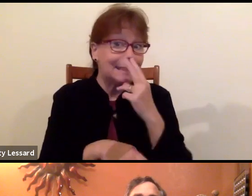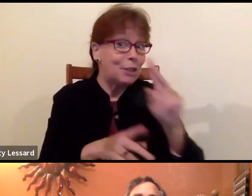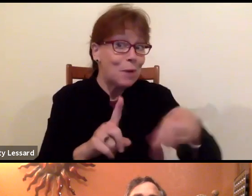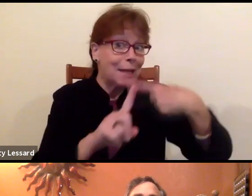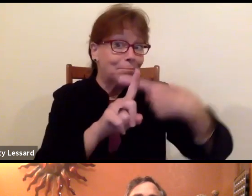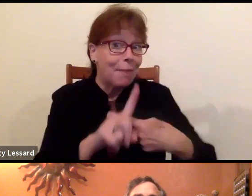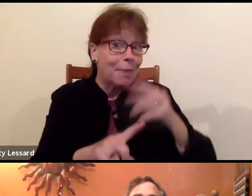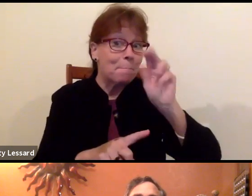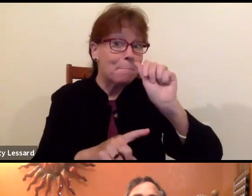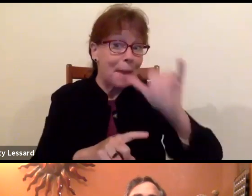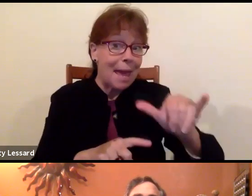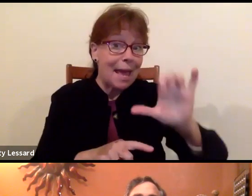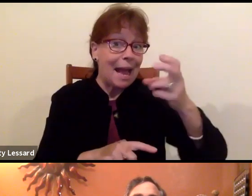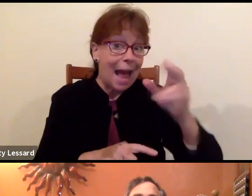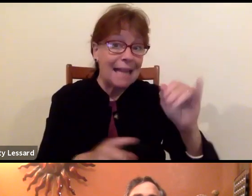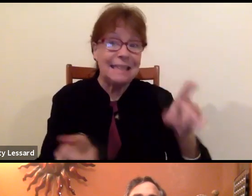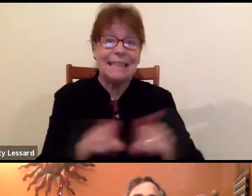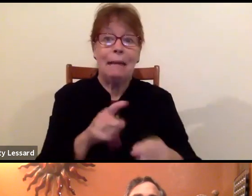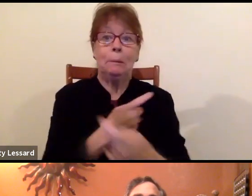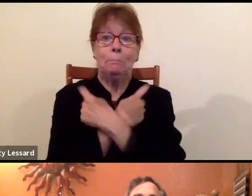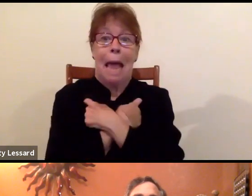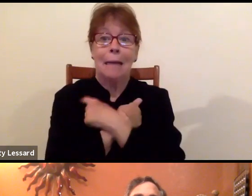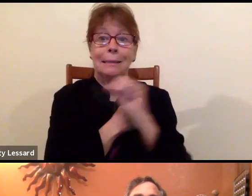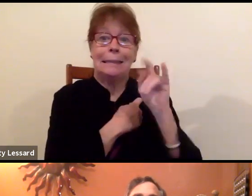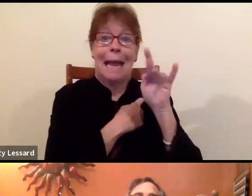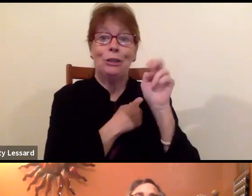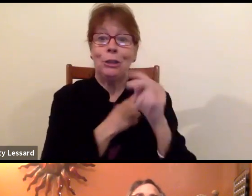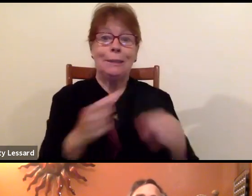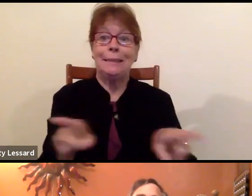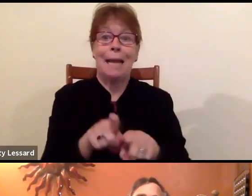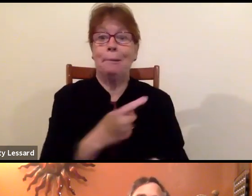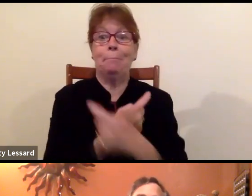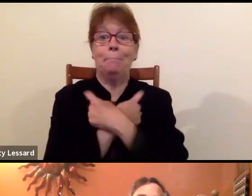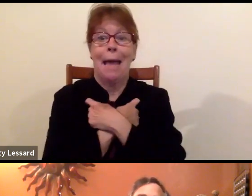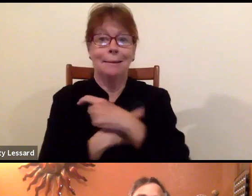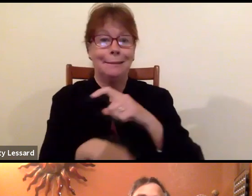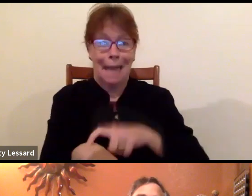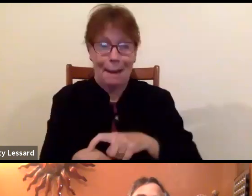to our captioner, Cindy Hinds who came to us through ACS captions. And I'm going to wish everybody